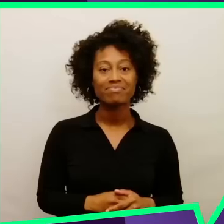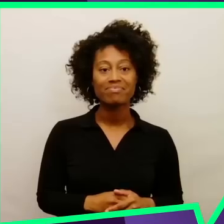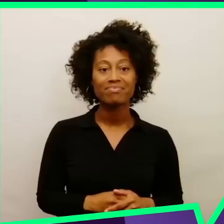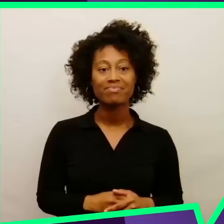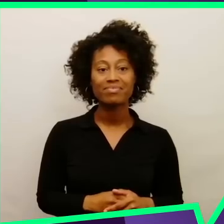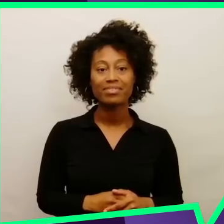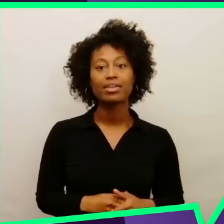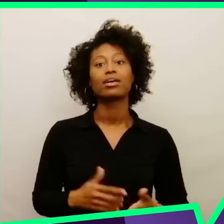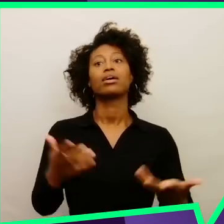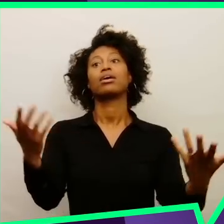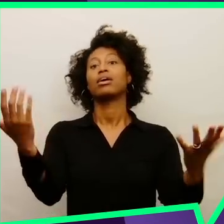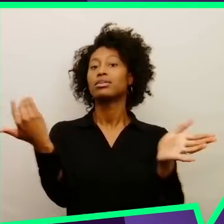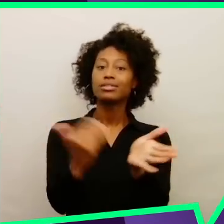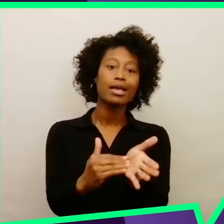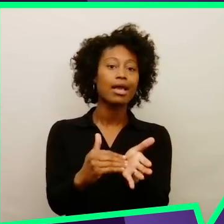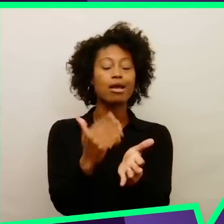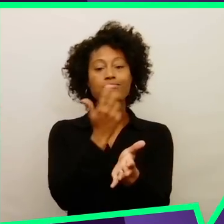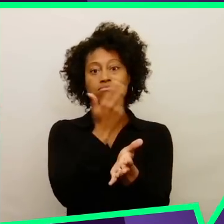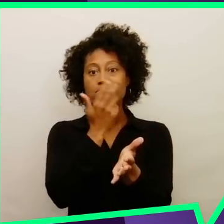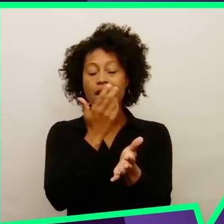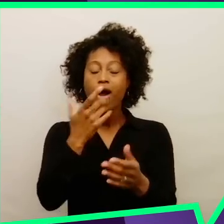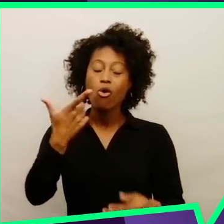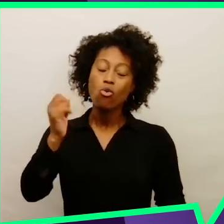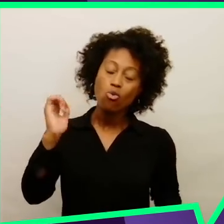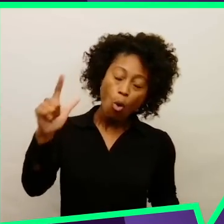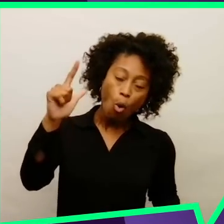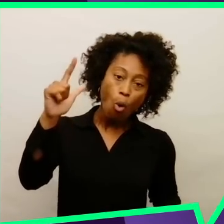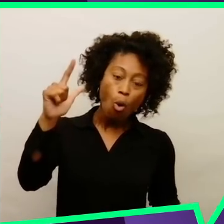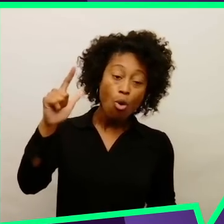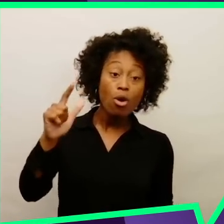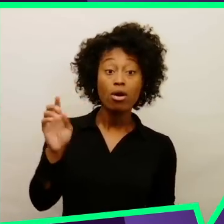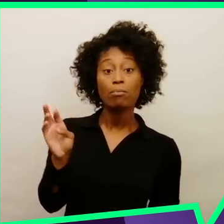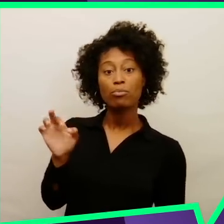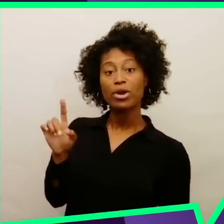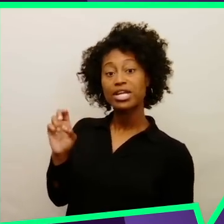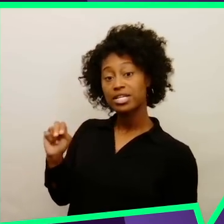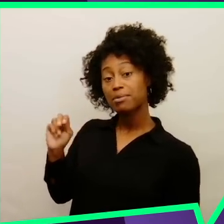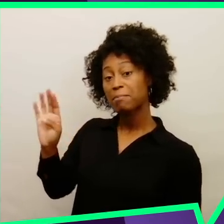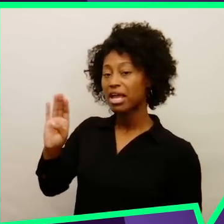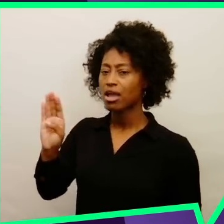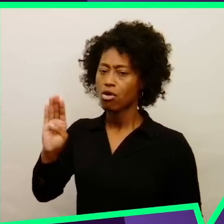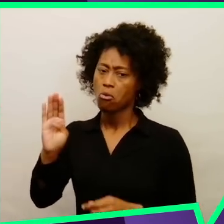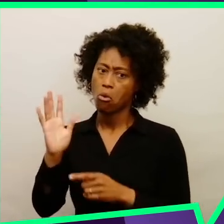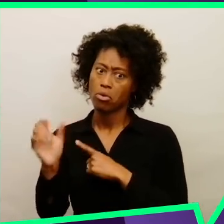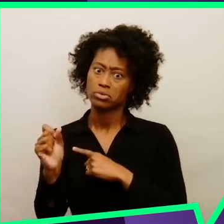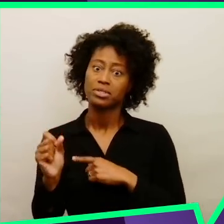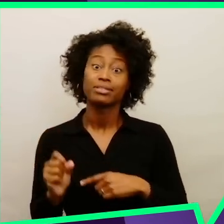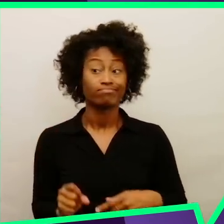Another wonderful goal. Brandon B is doing awesome. He is doing awesome.